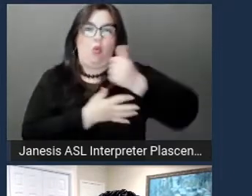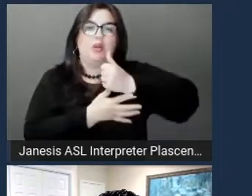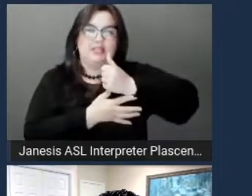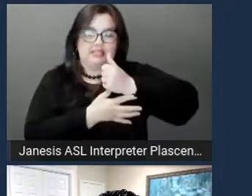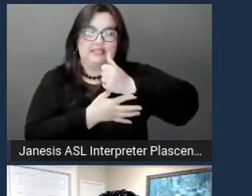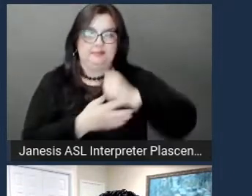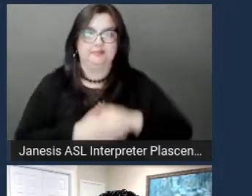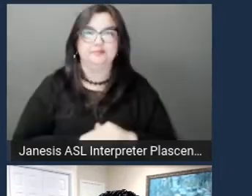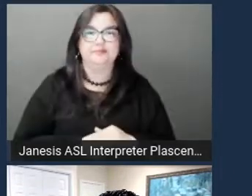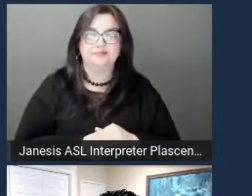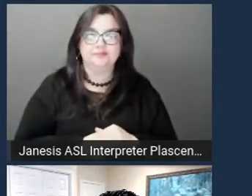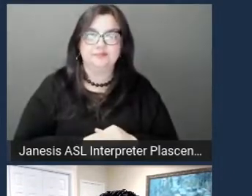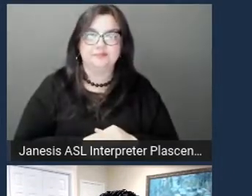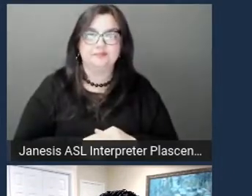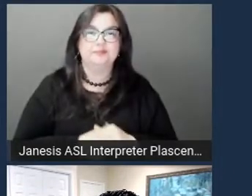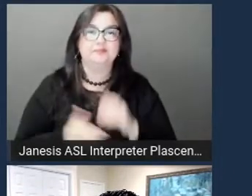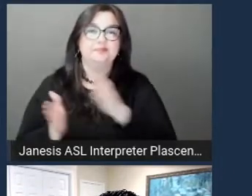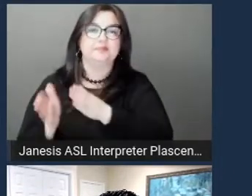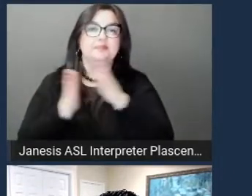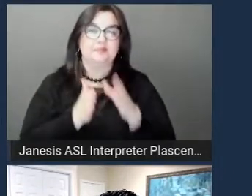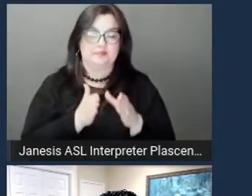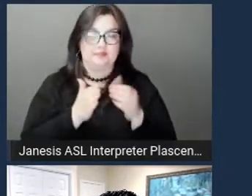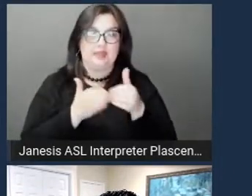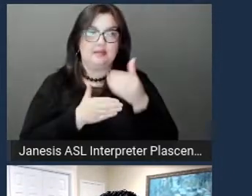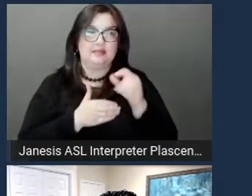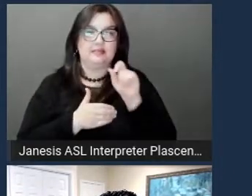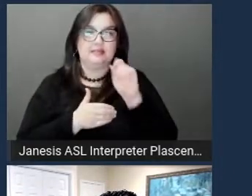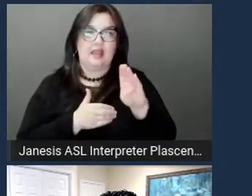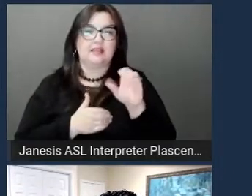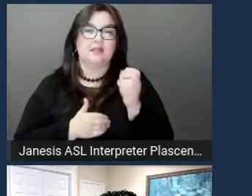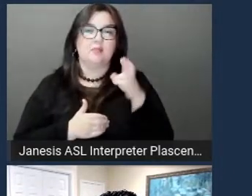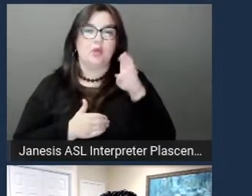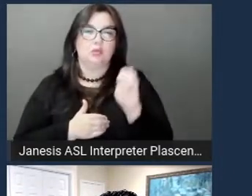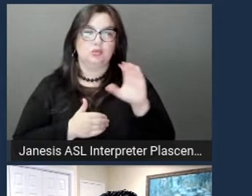So, here next tab, here right here, source code configuration,